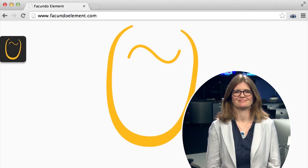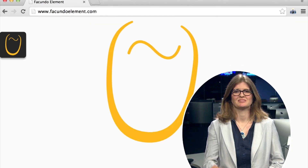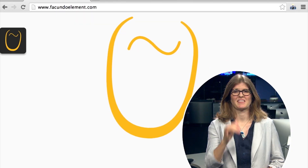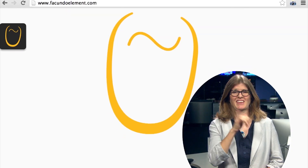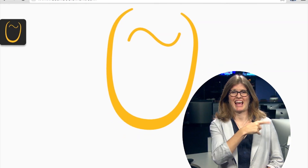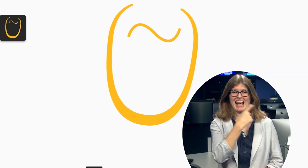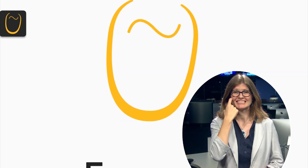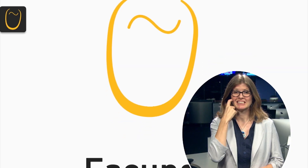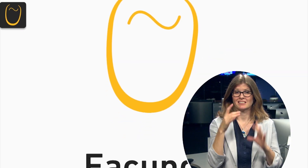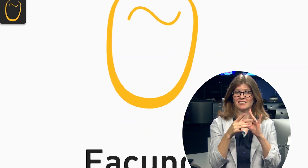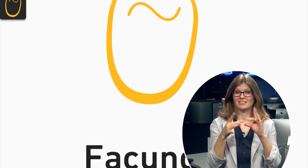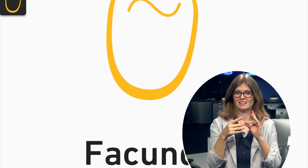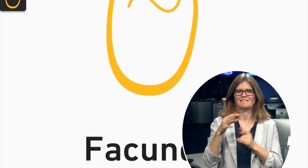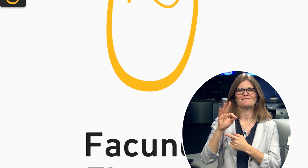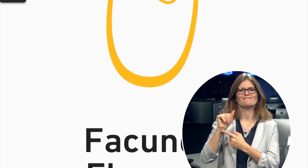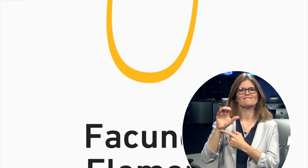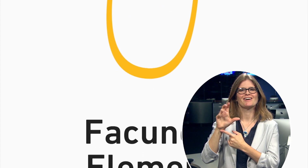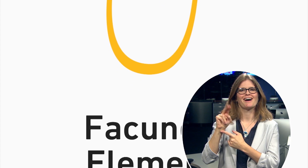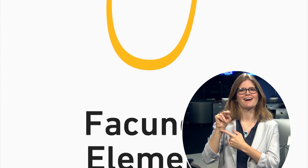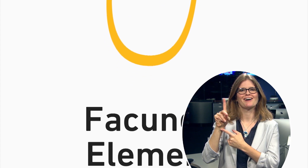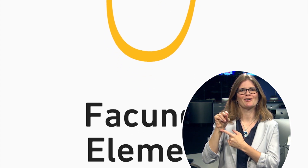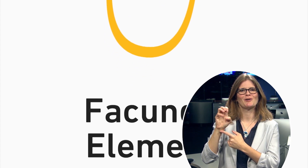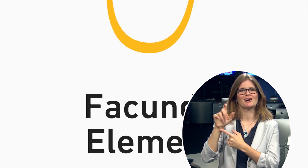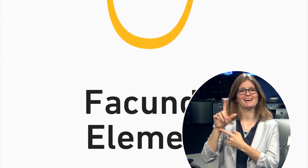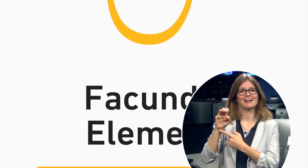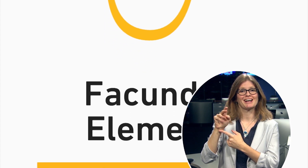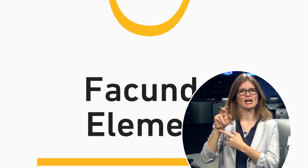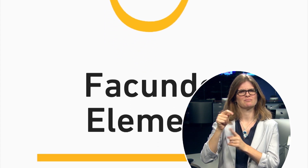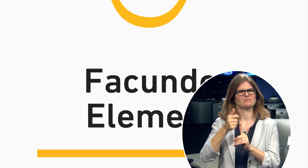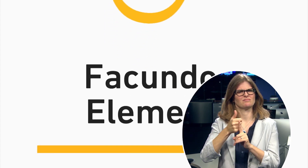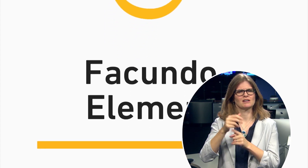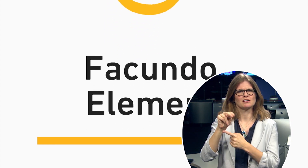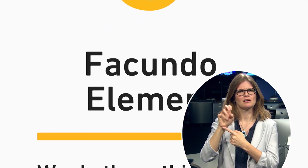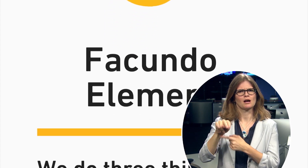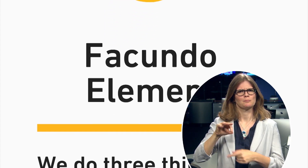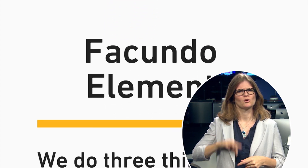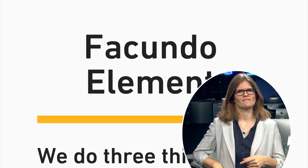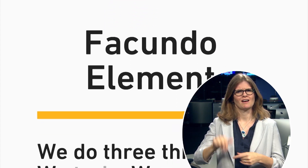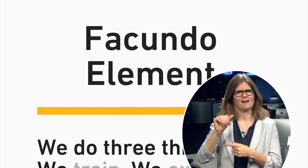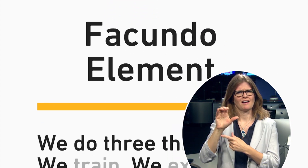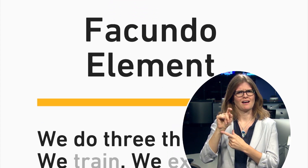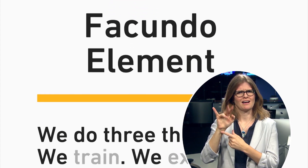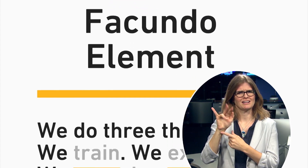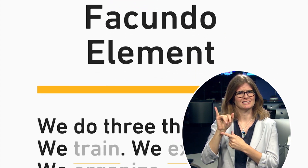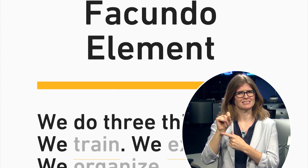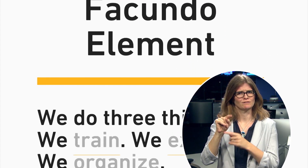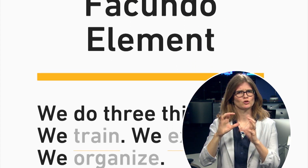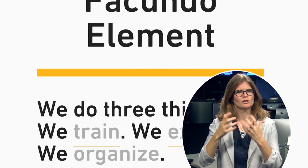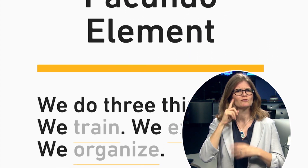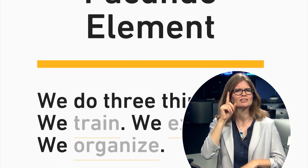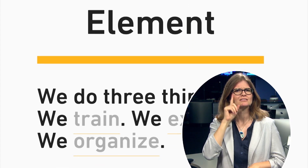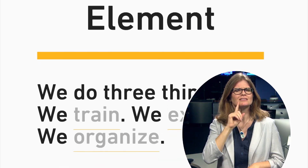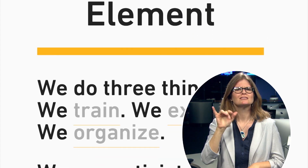Facundo Element is a non-profit activist group for the Deaf. Like many other Deaf oriented